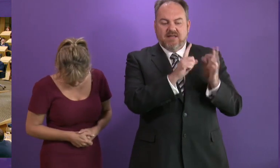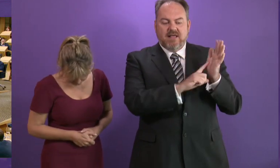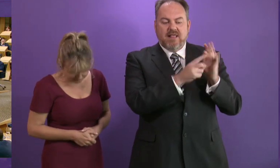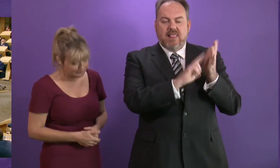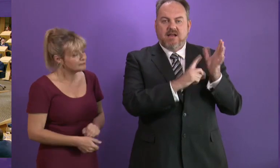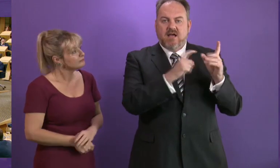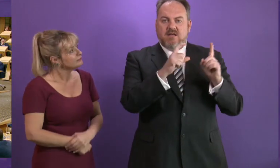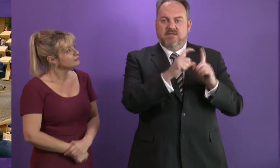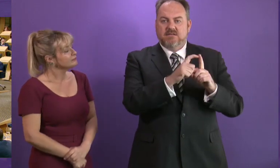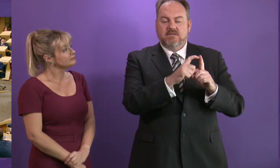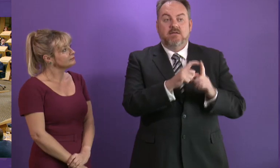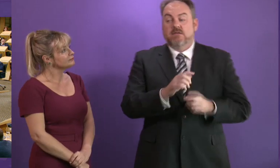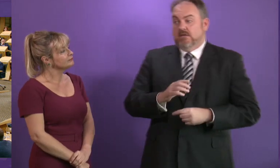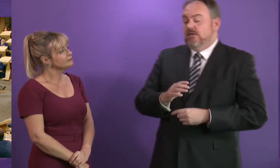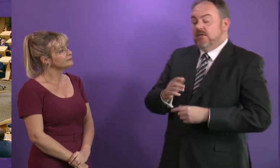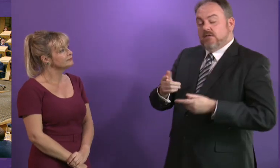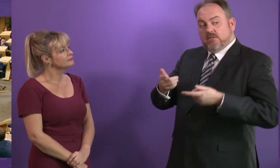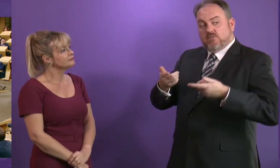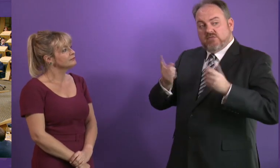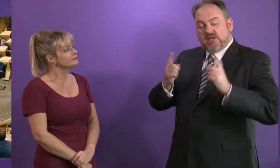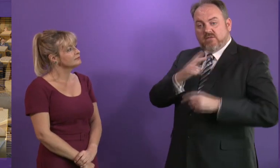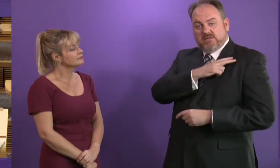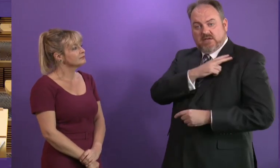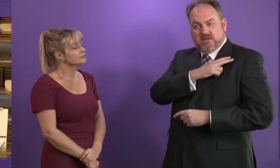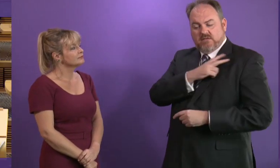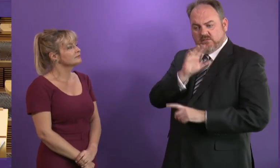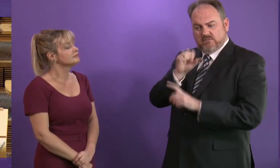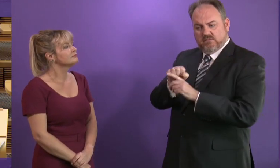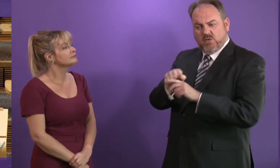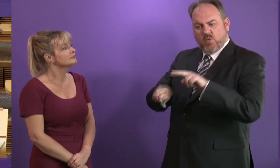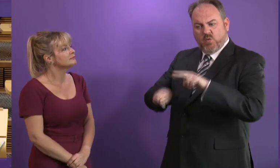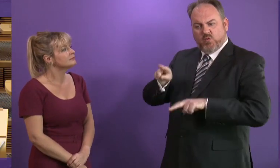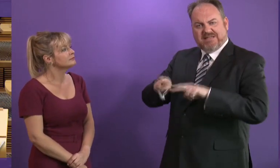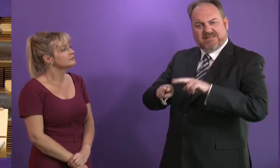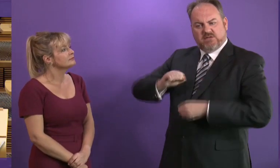This morning, Audit Scotland has delivered a damning verdict on the state of universities’